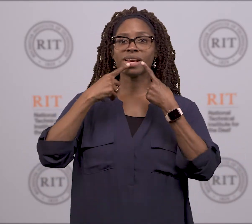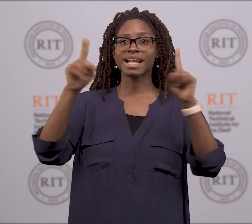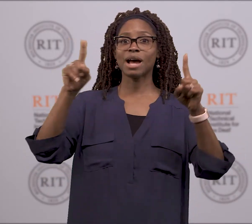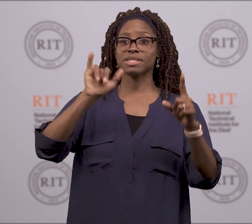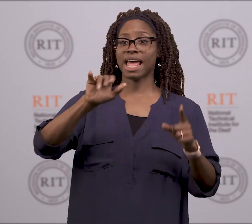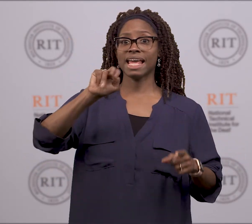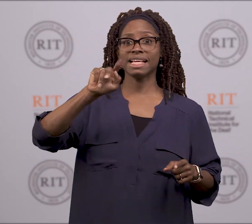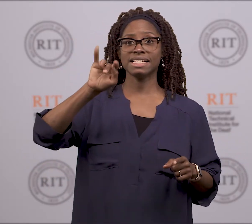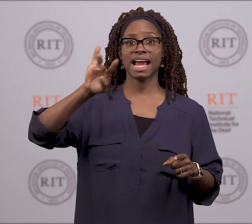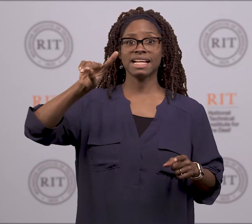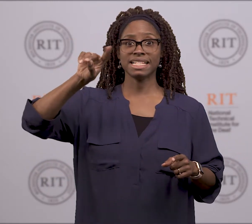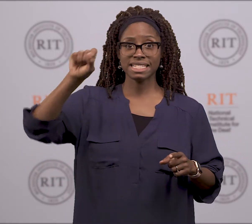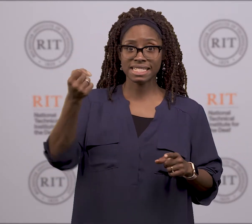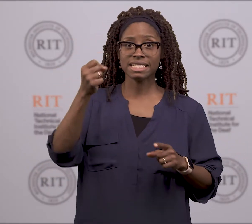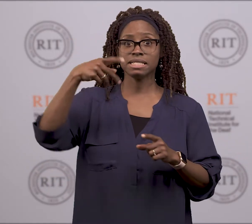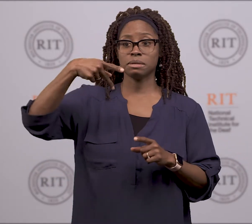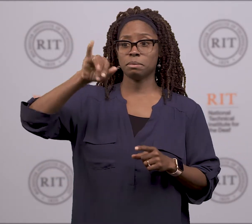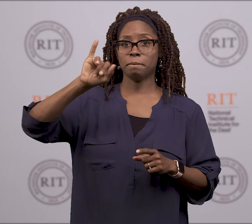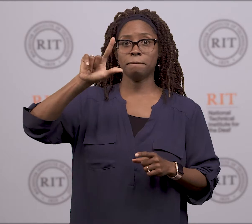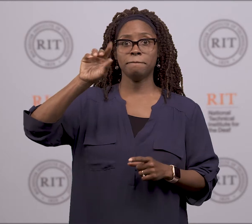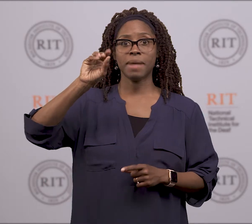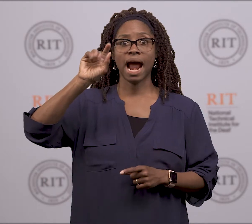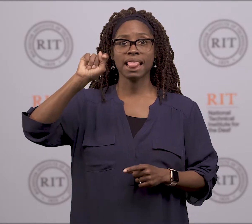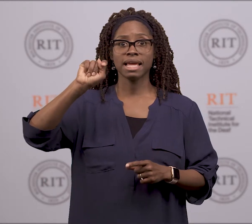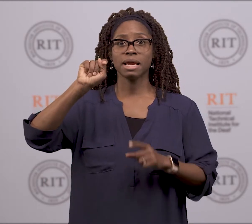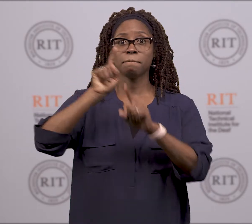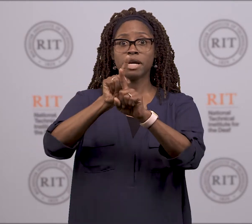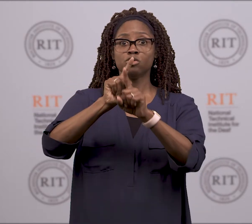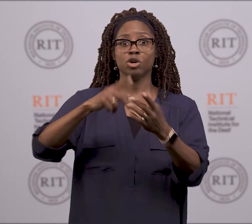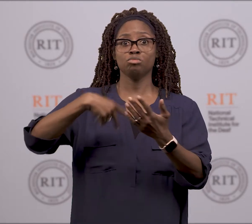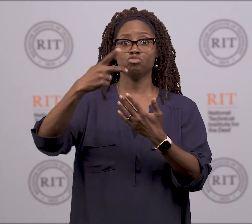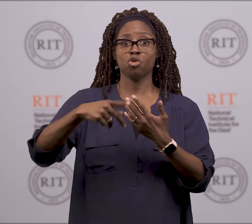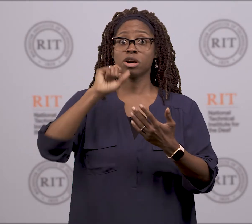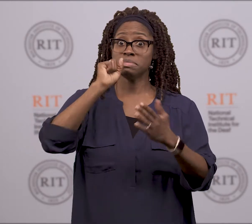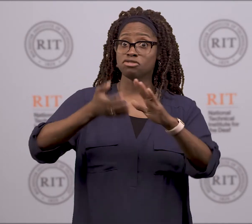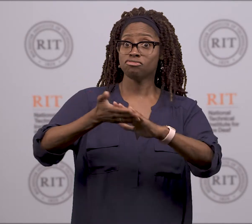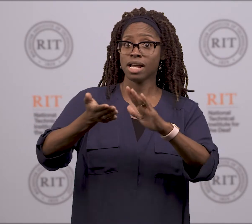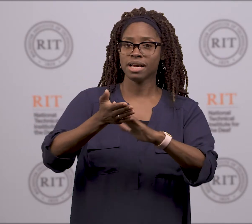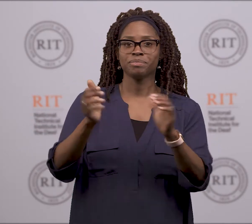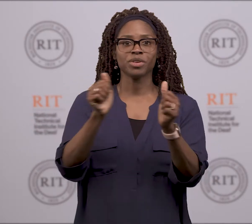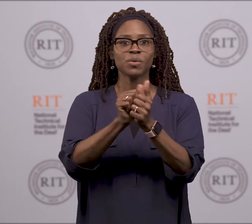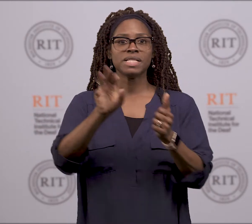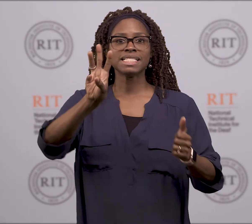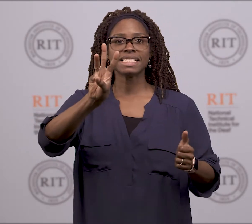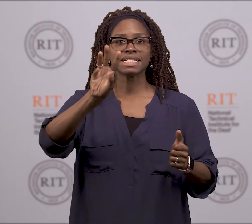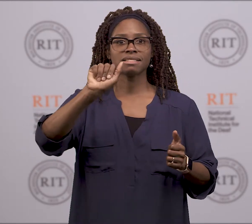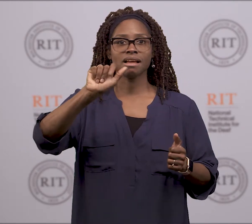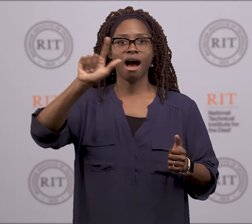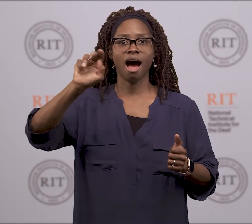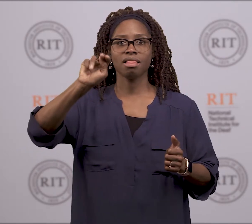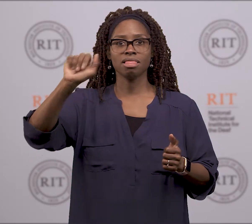We’re very excited to announce that NTID’s pilot mentoring program is up and running